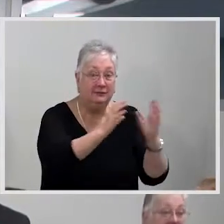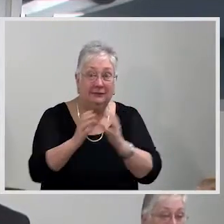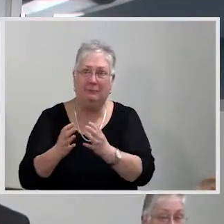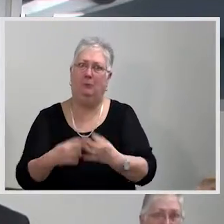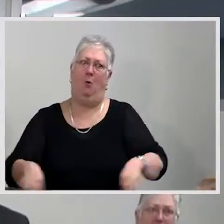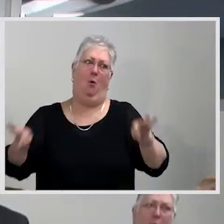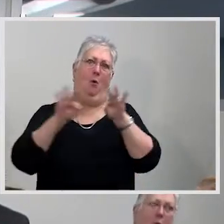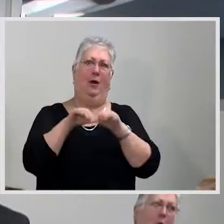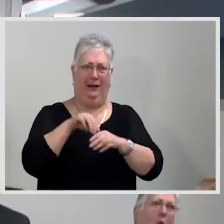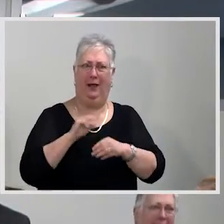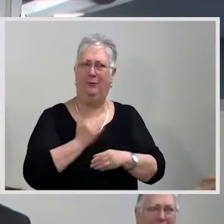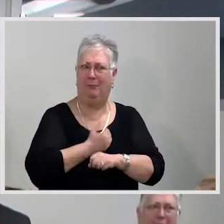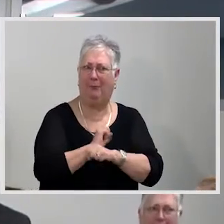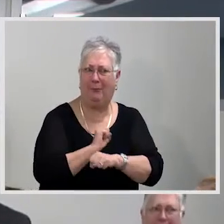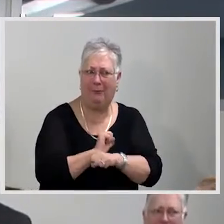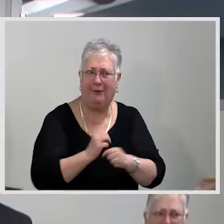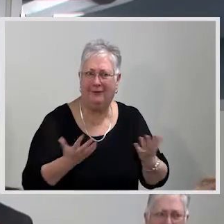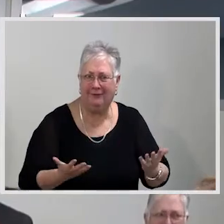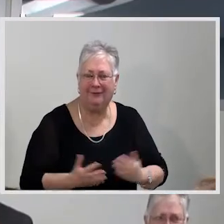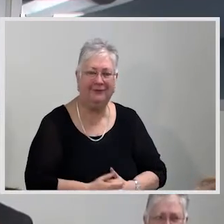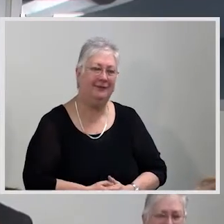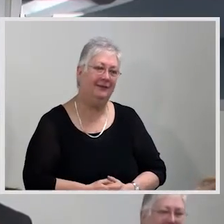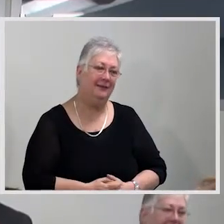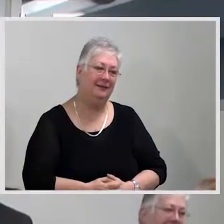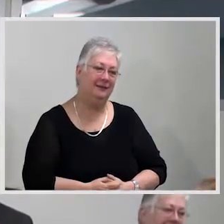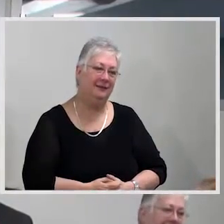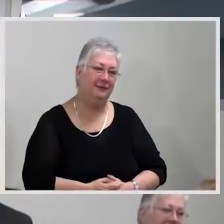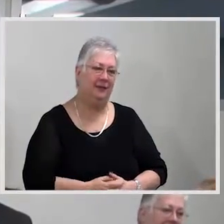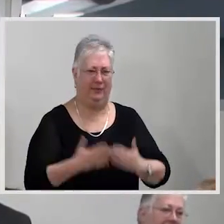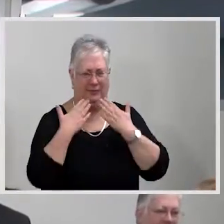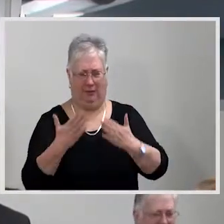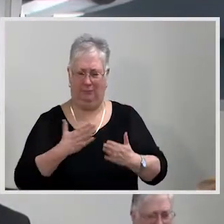AND I WANT TO THANK MY ENTIRE TEAM, OUR BUDGET TEAM, OUR